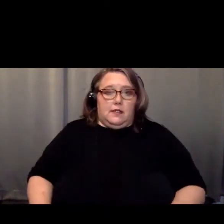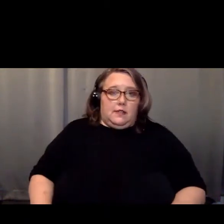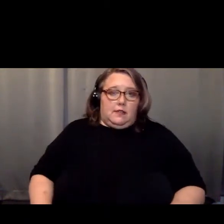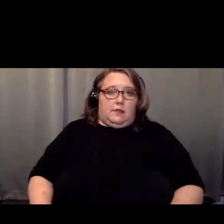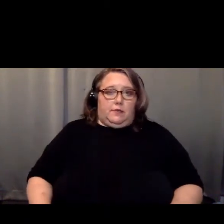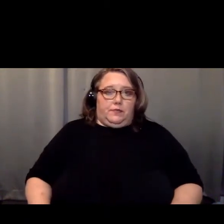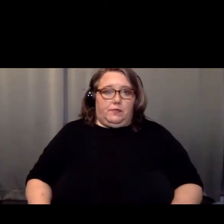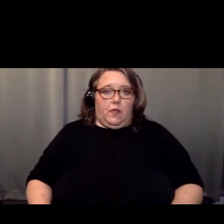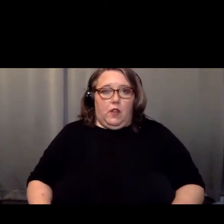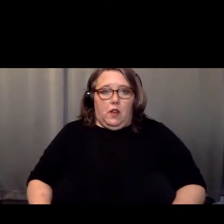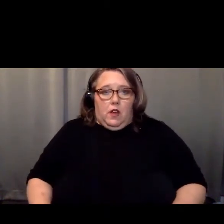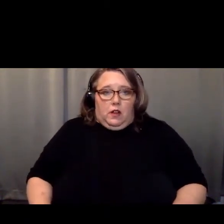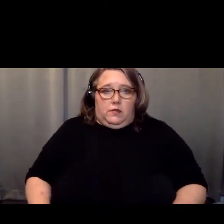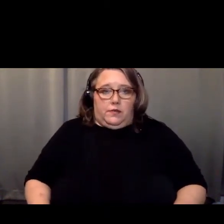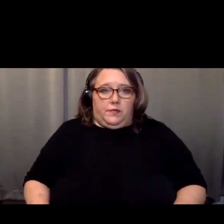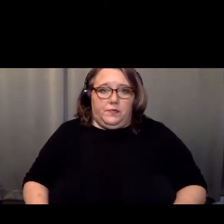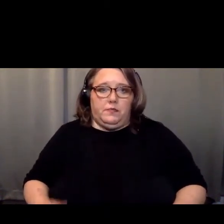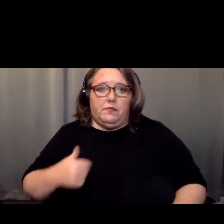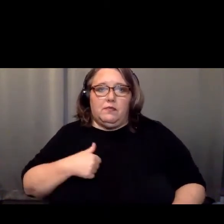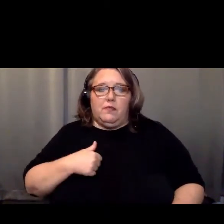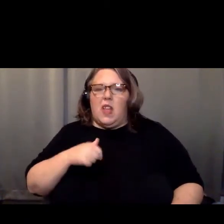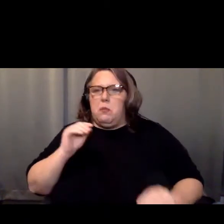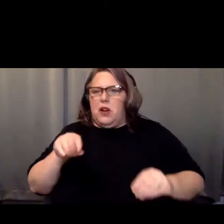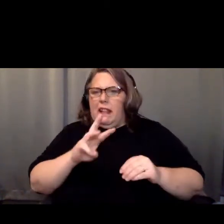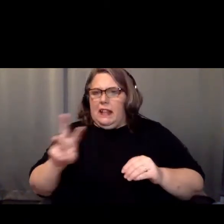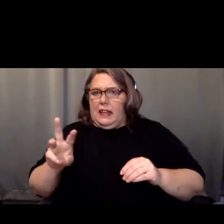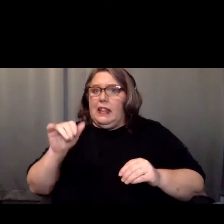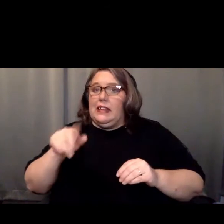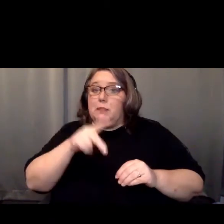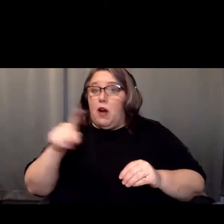I put in the link and I will be sharing this PowerPoint presentation with everyone,